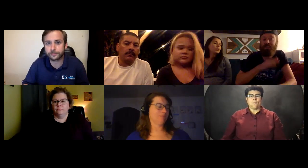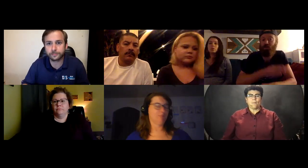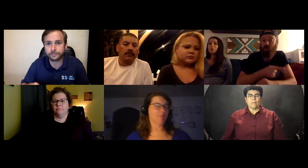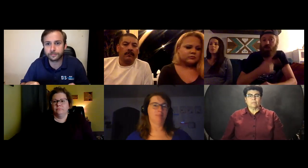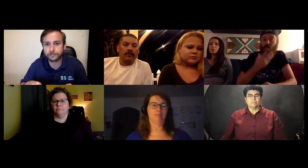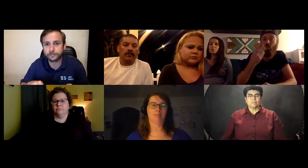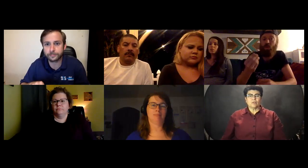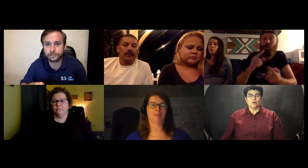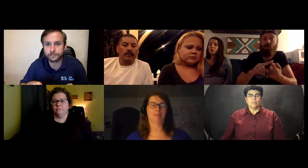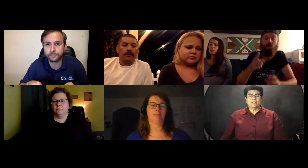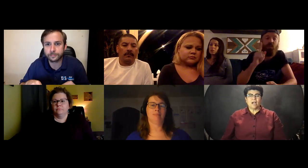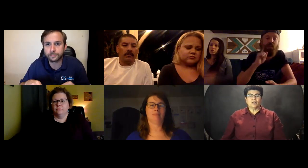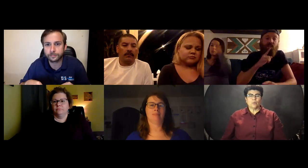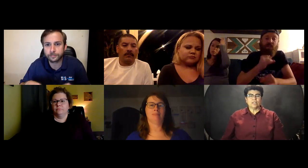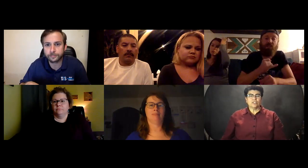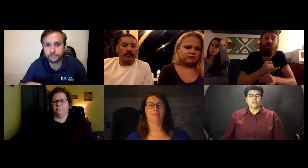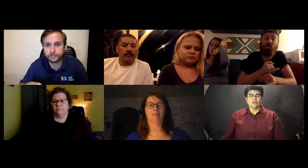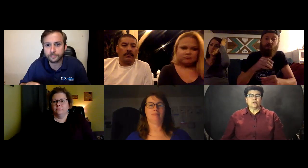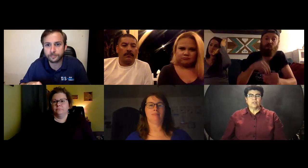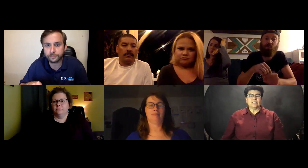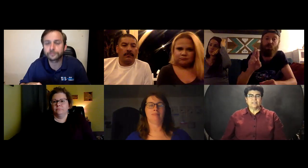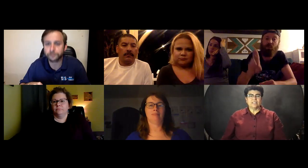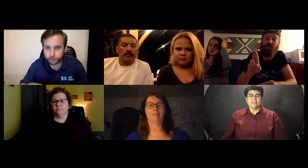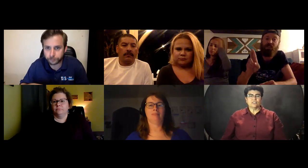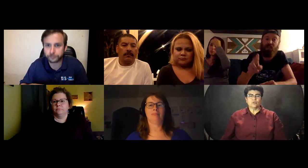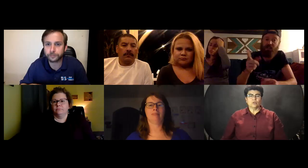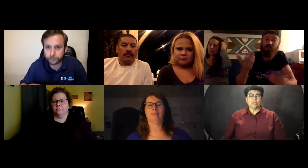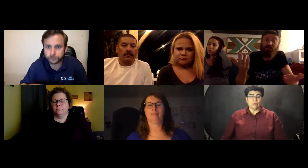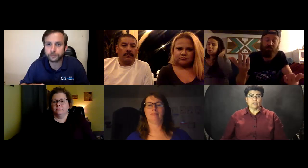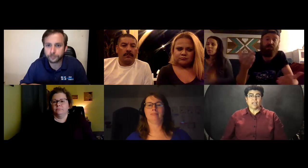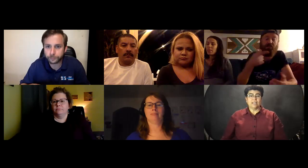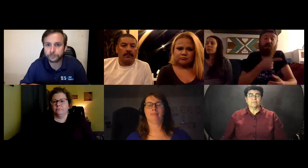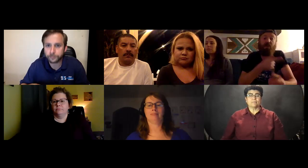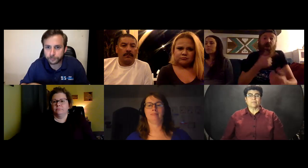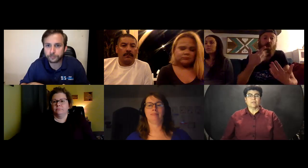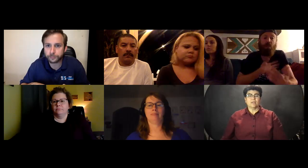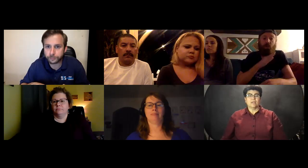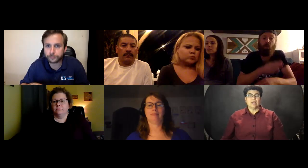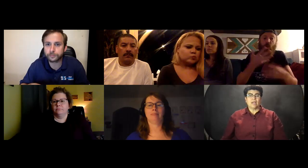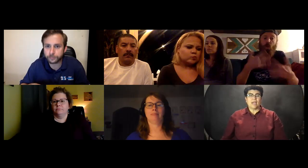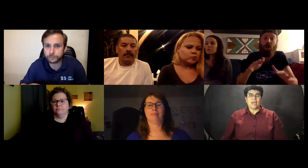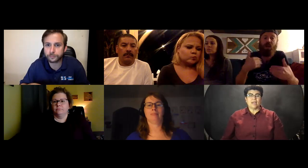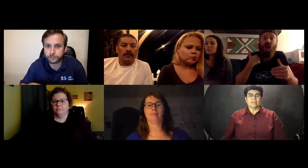damian my daughter went to